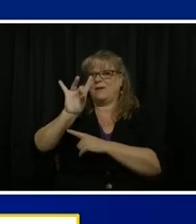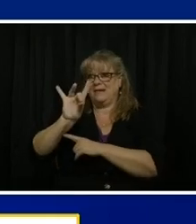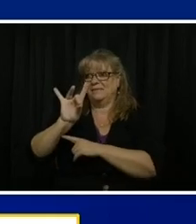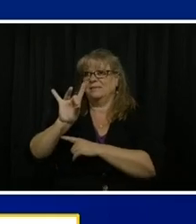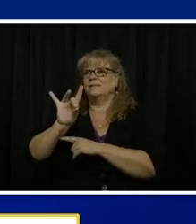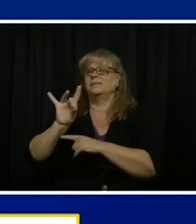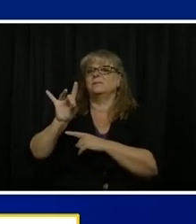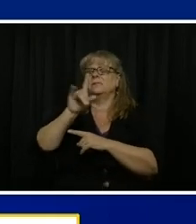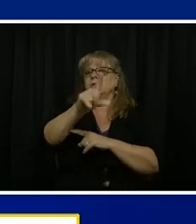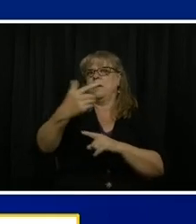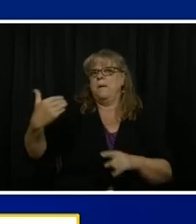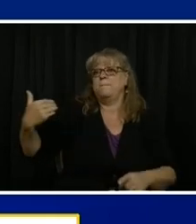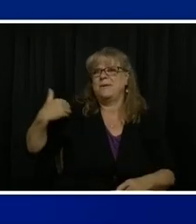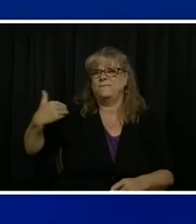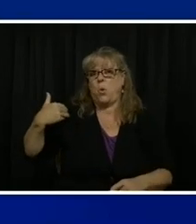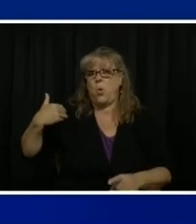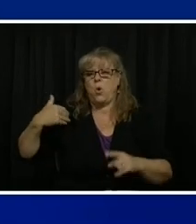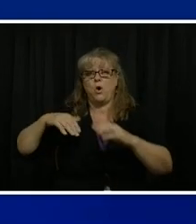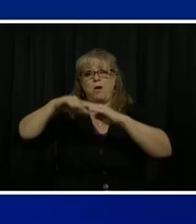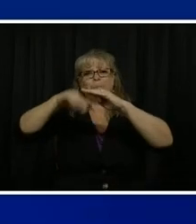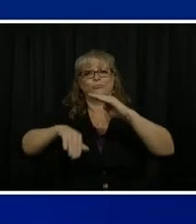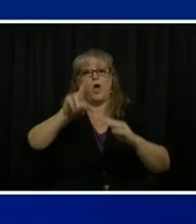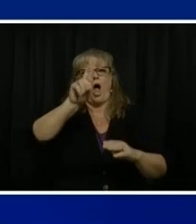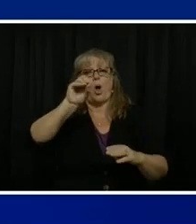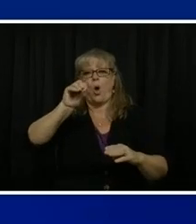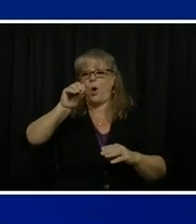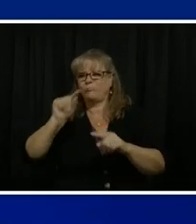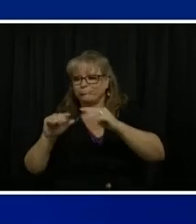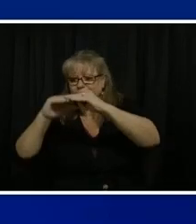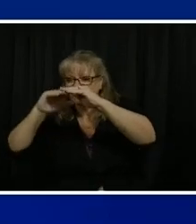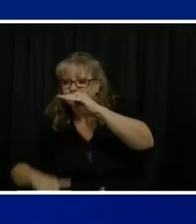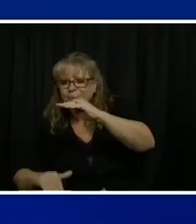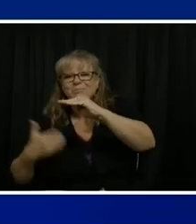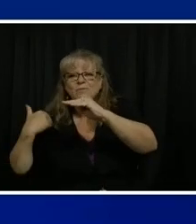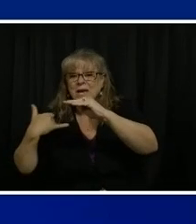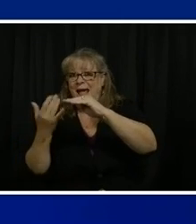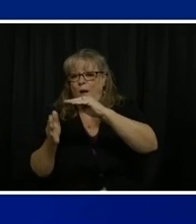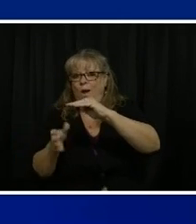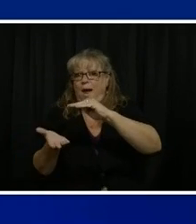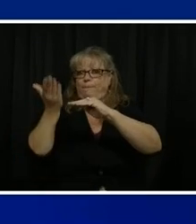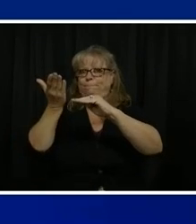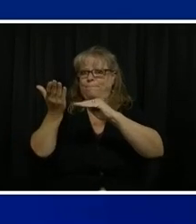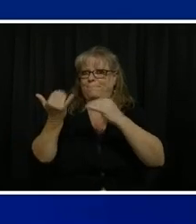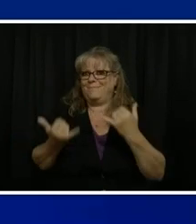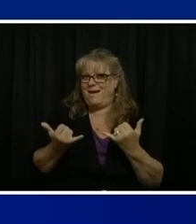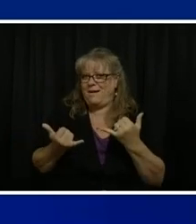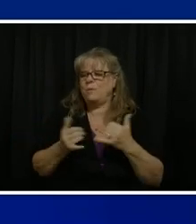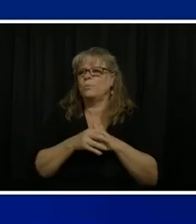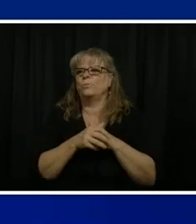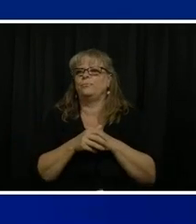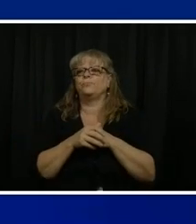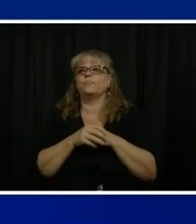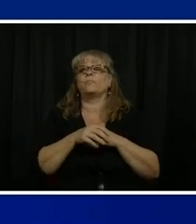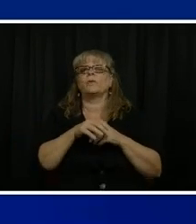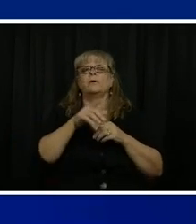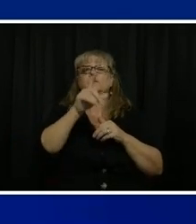OF 1.78. THE PREVIOUS VALUE YOU CAN SEE WERE JUST ABOVE ONE AND BELOW ONE, FOR PREVIOUS PERIODS IN